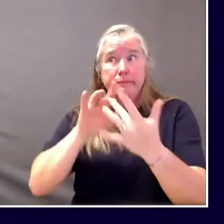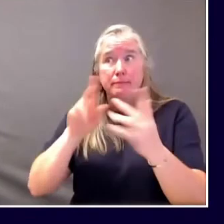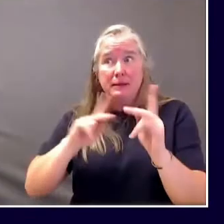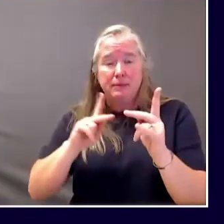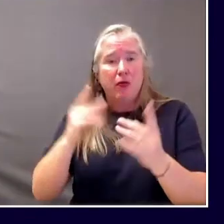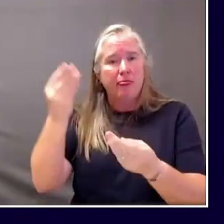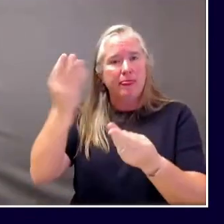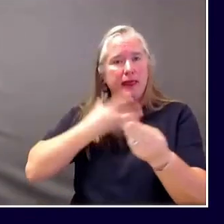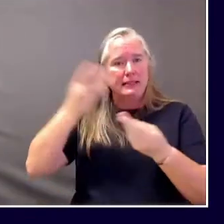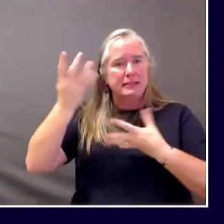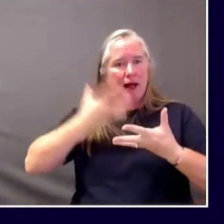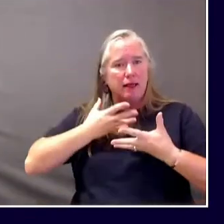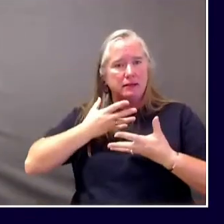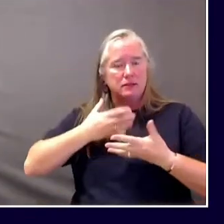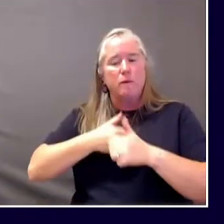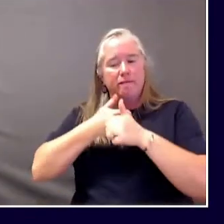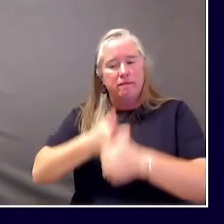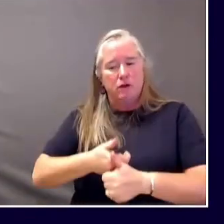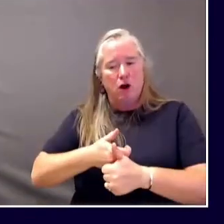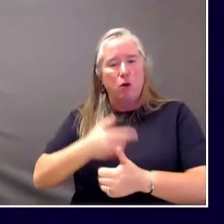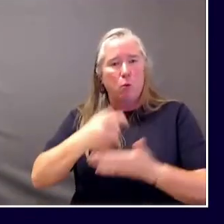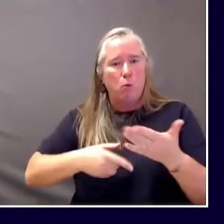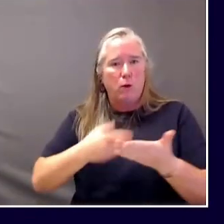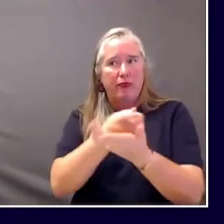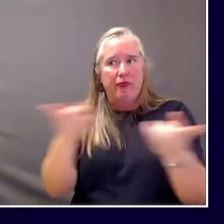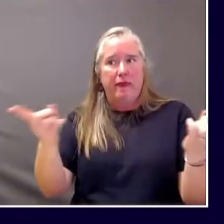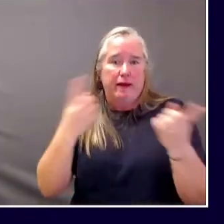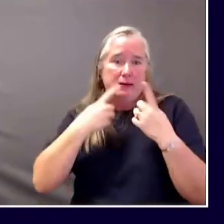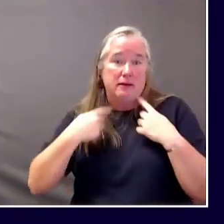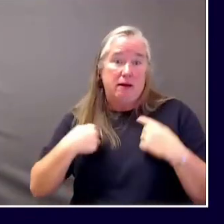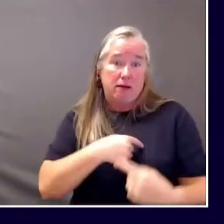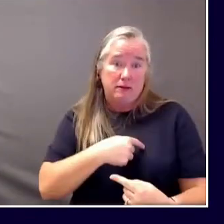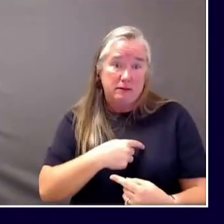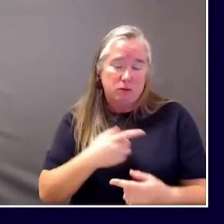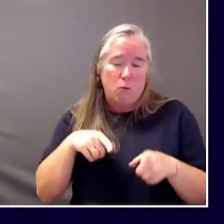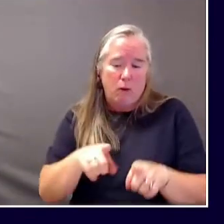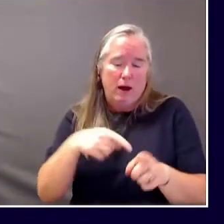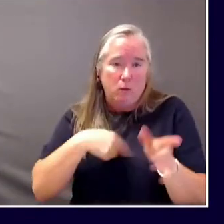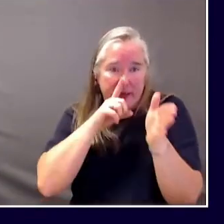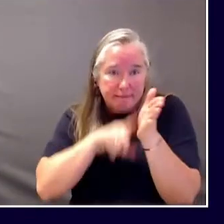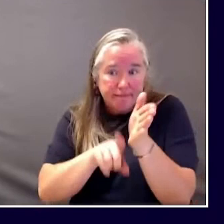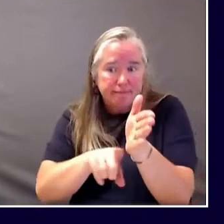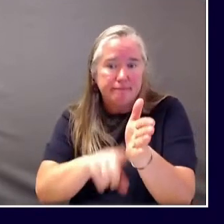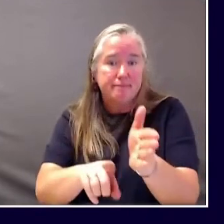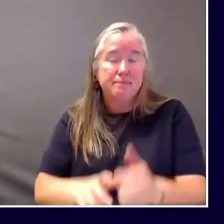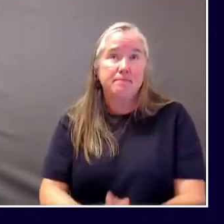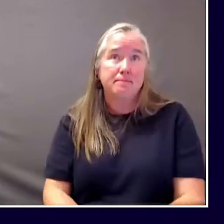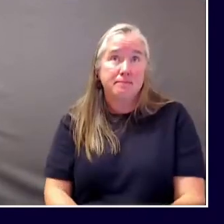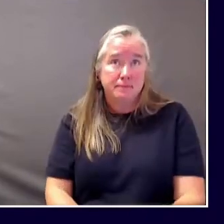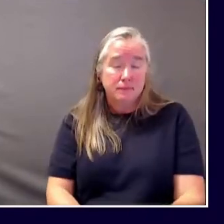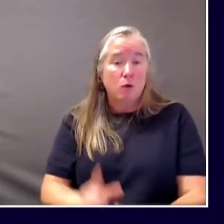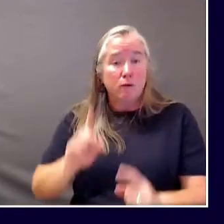investigators as we investigate